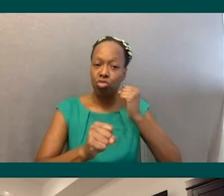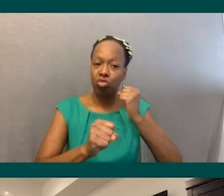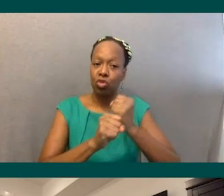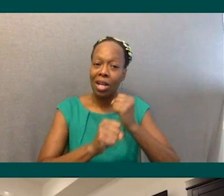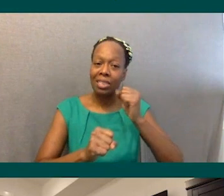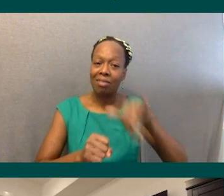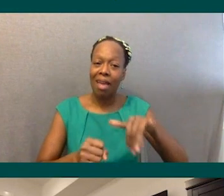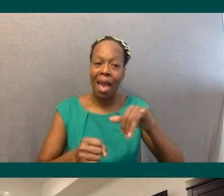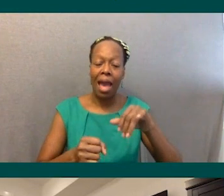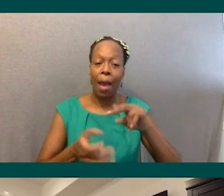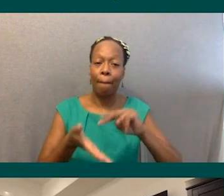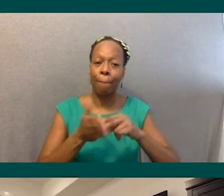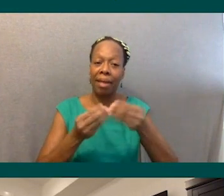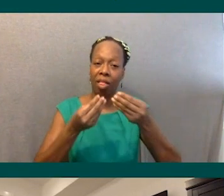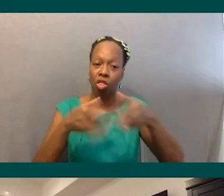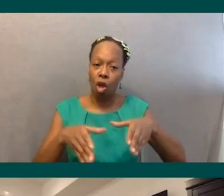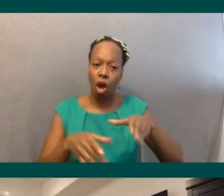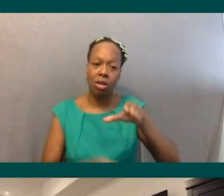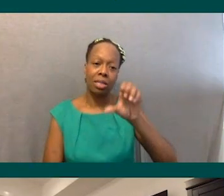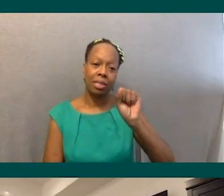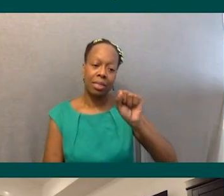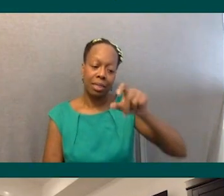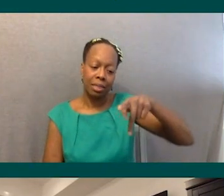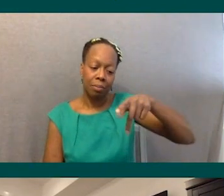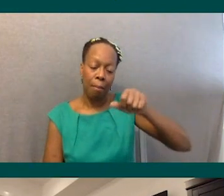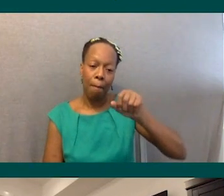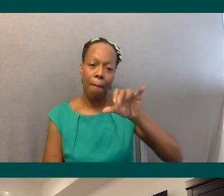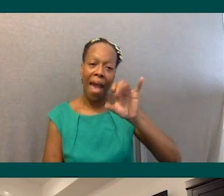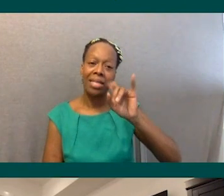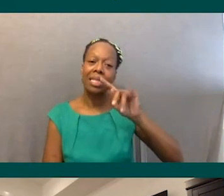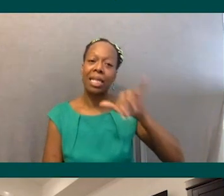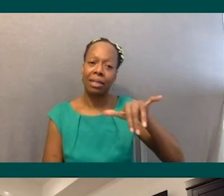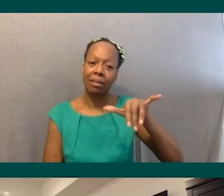So you feel resistance all the time in the body.